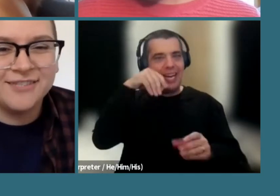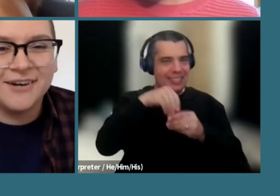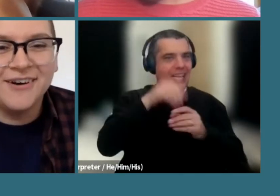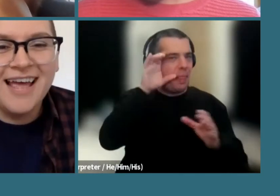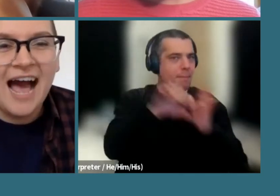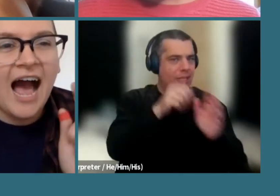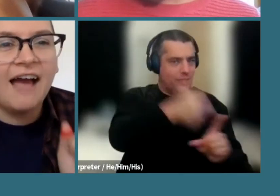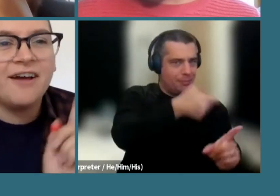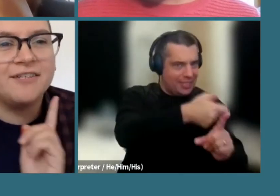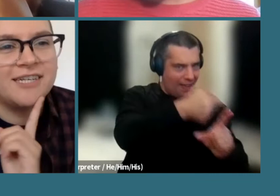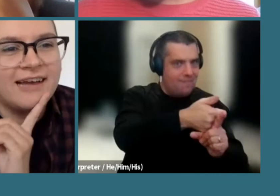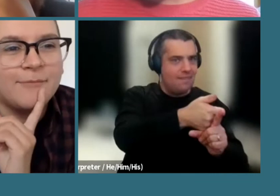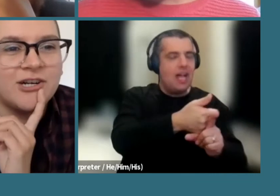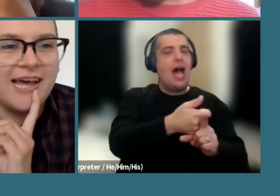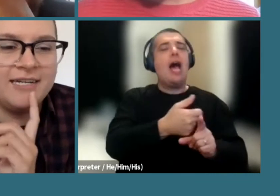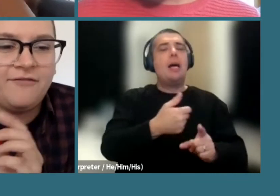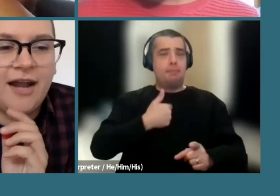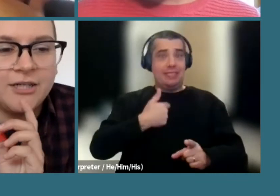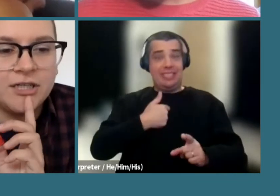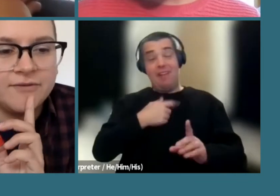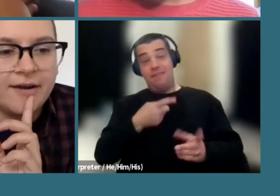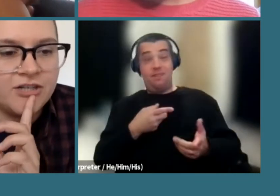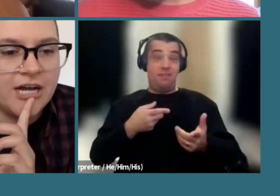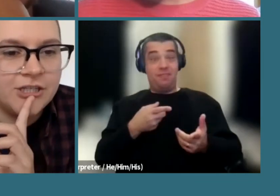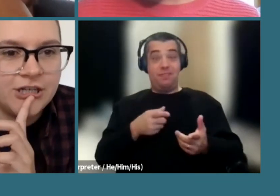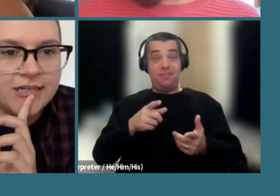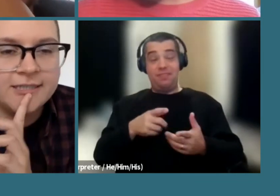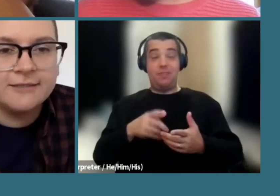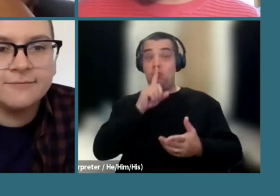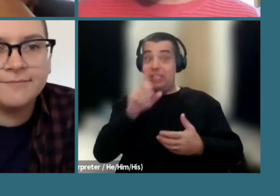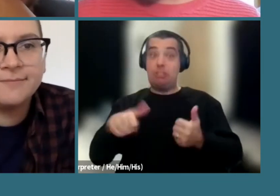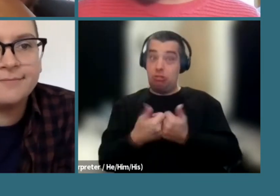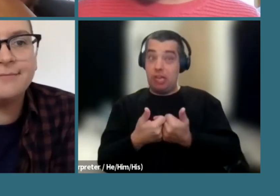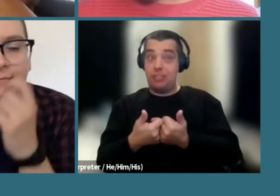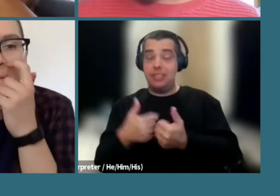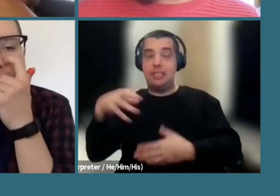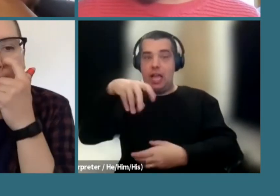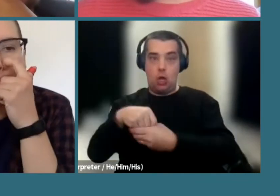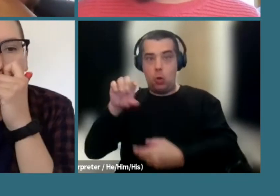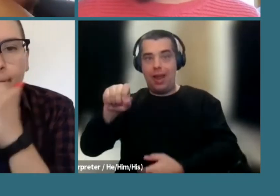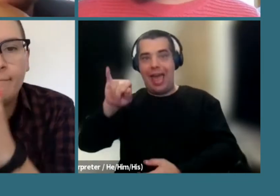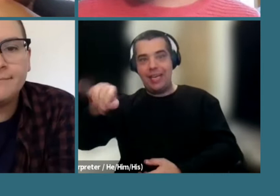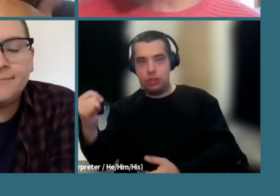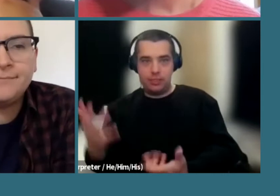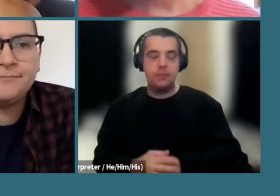So I found capturing that in different adjectives kind of challenging. Right? Yeah.